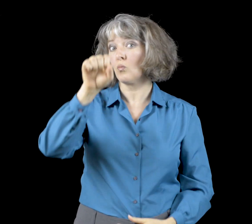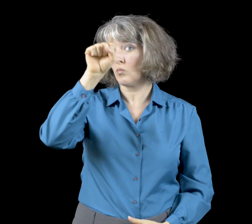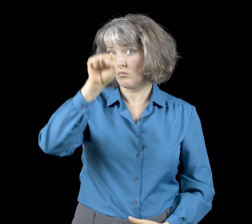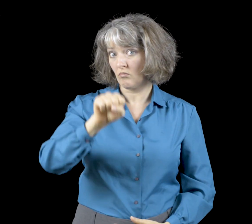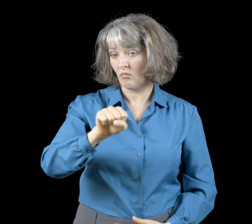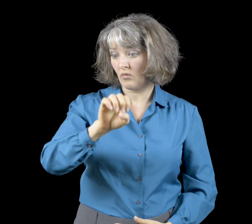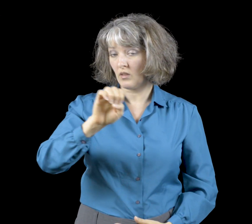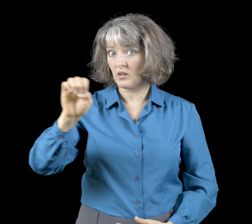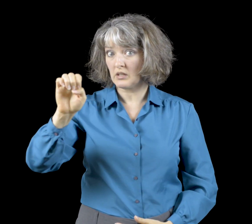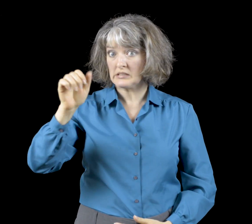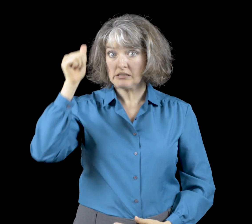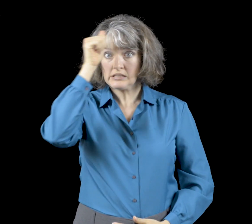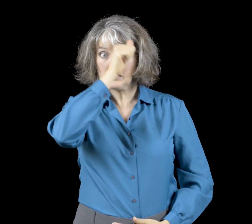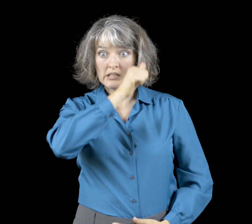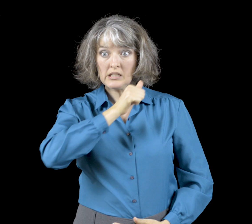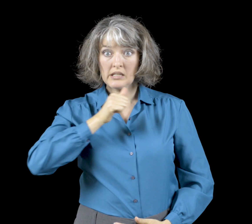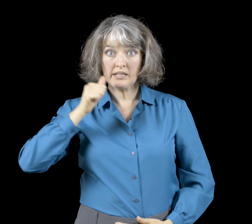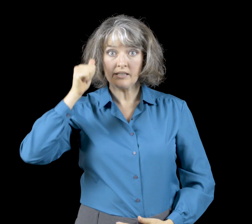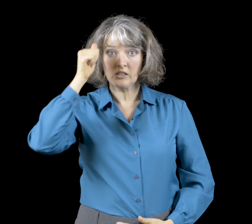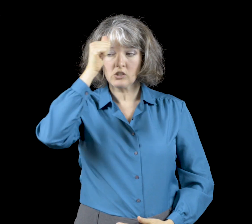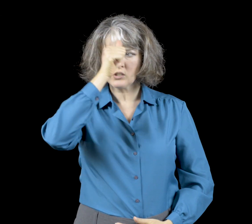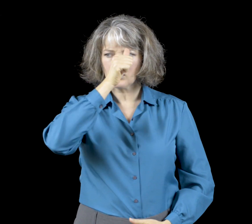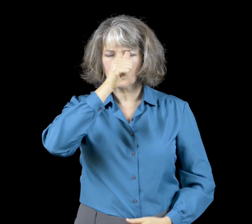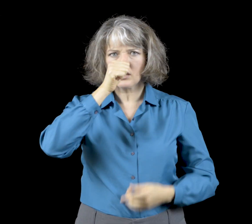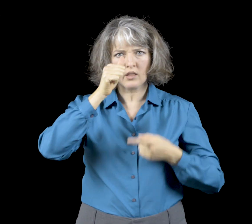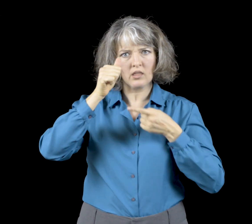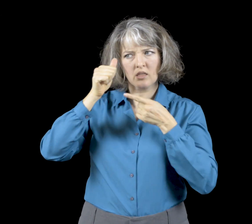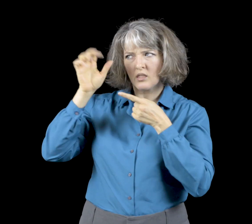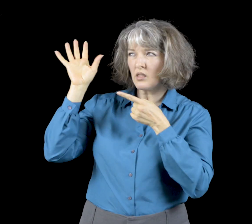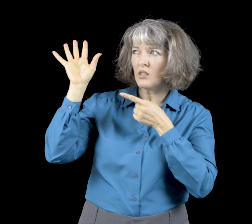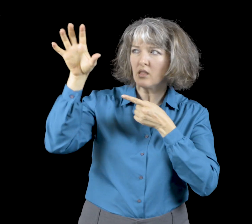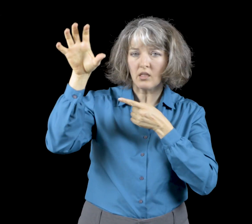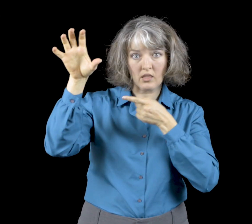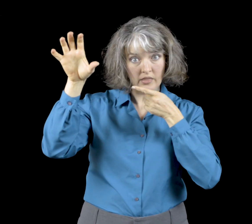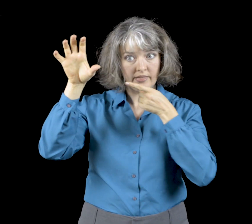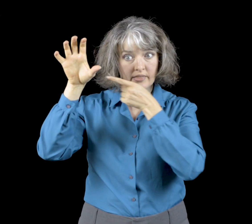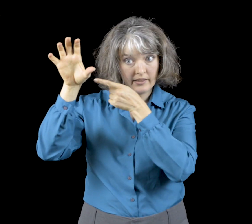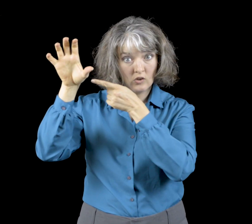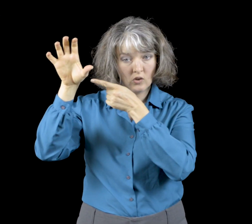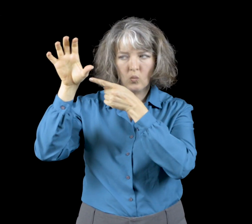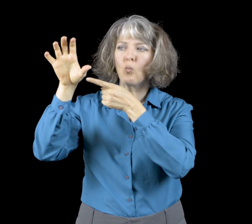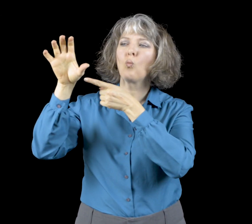In the Southeast Asia [Marking a location]